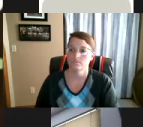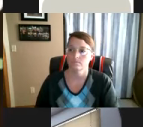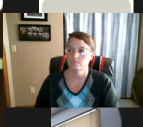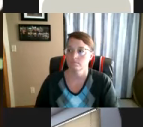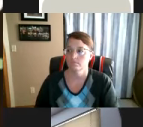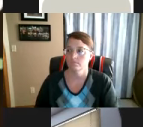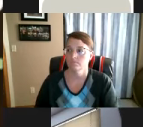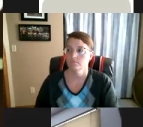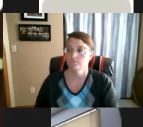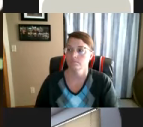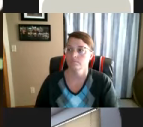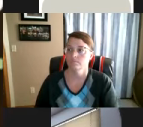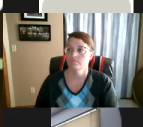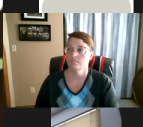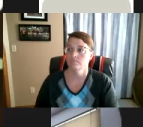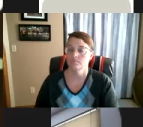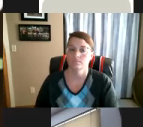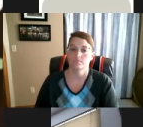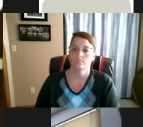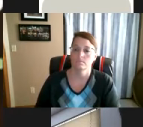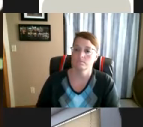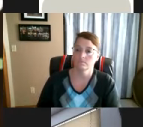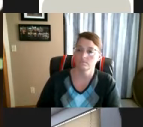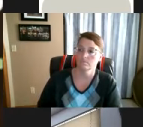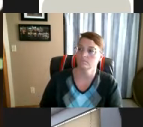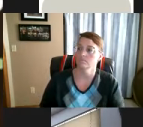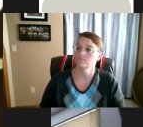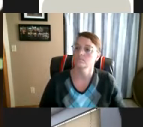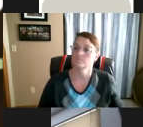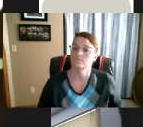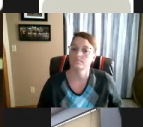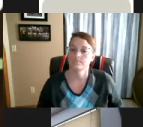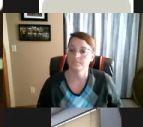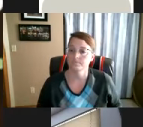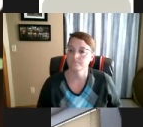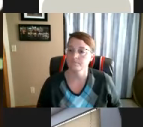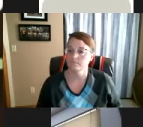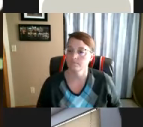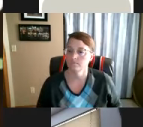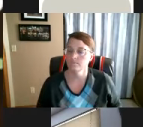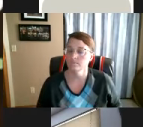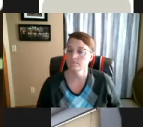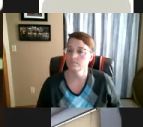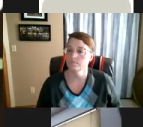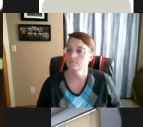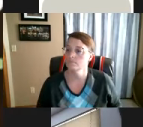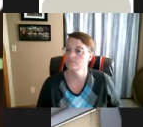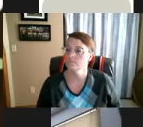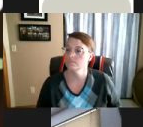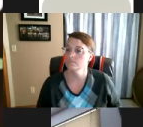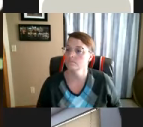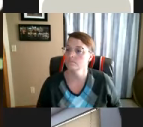heard, that it takes all of us to, to bring that spotlight to each other. So with that